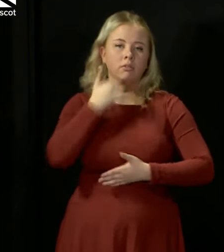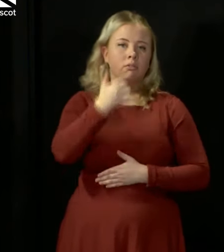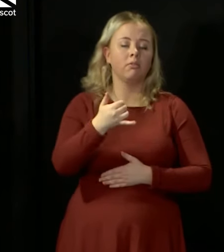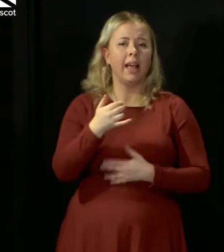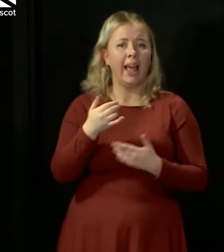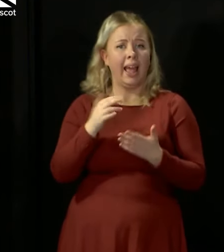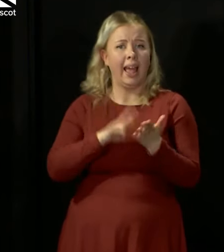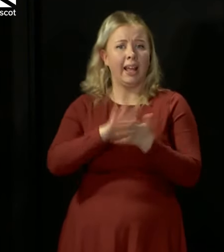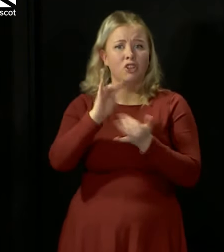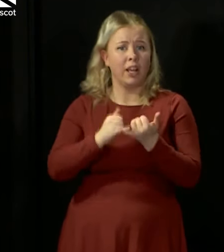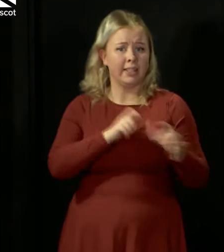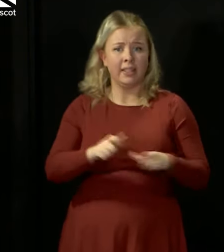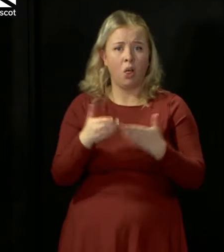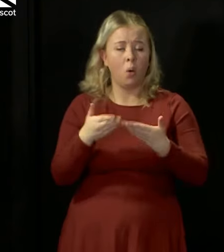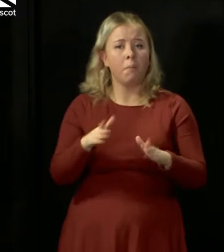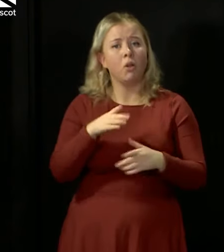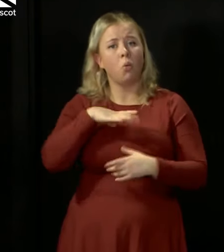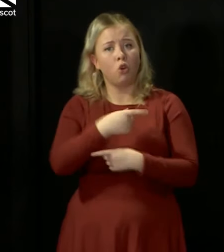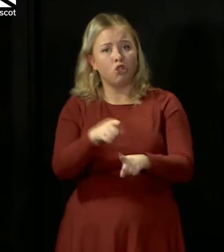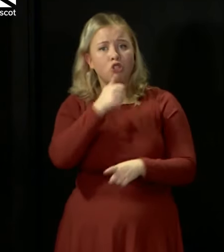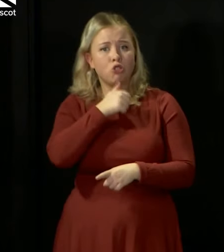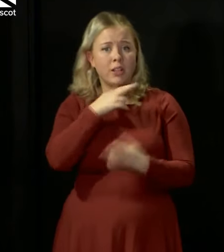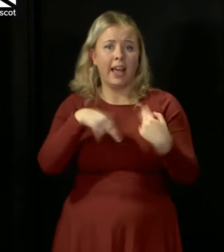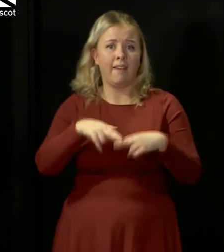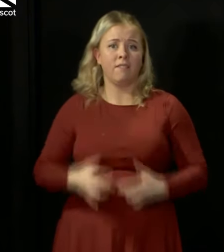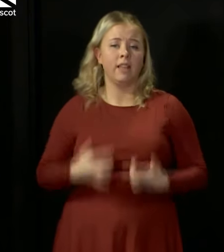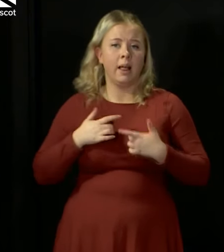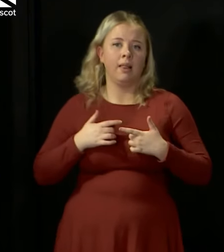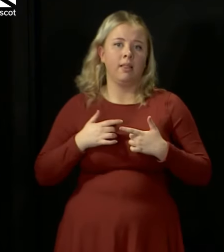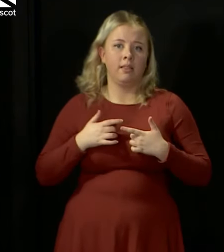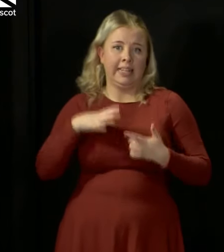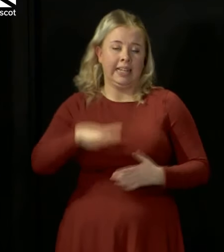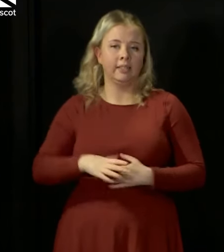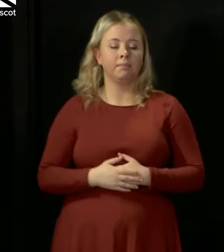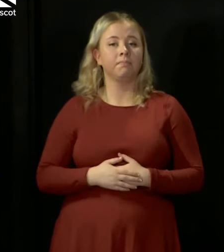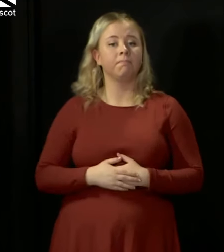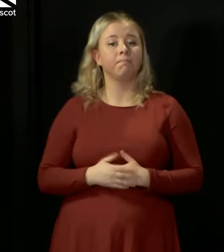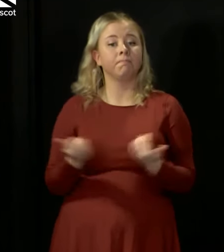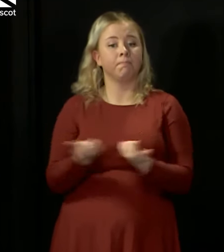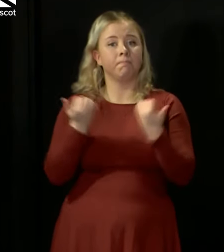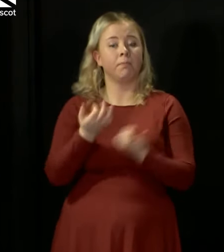there, it's open and we want you to use it if you think that you need to. That concludes our questions for today.